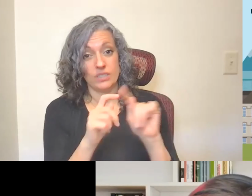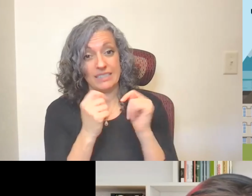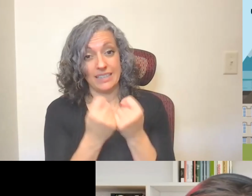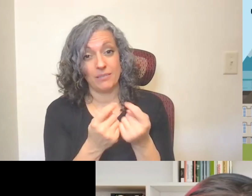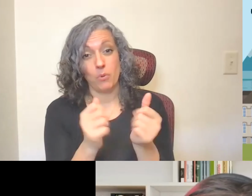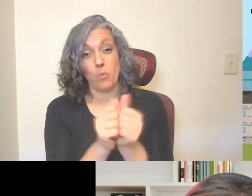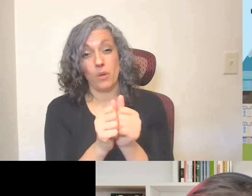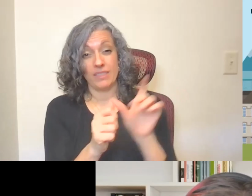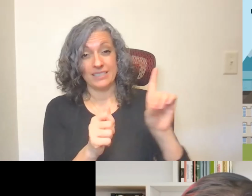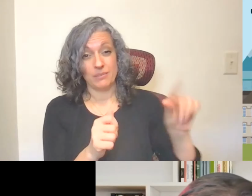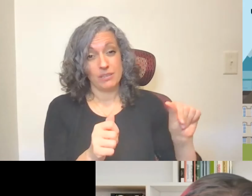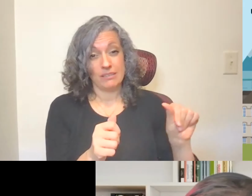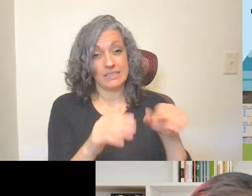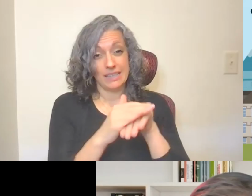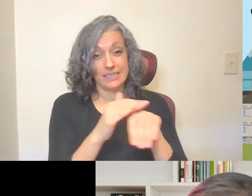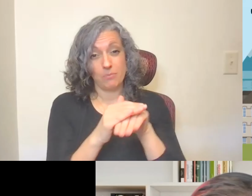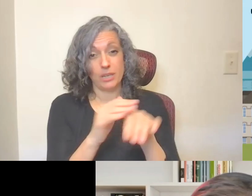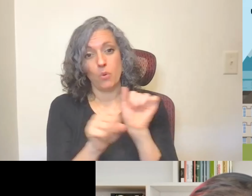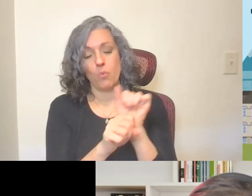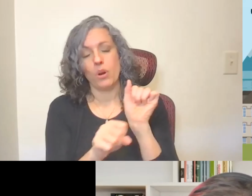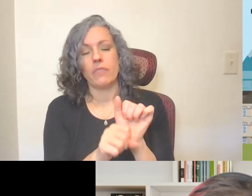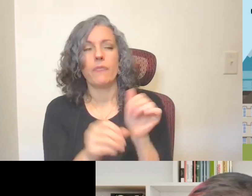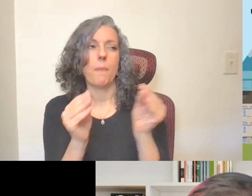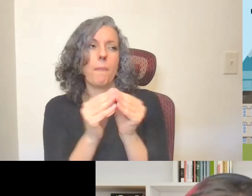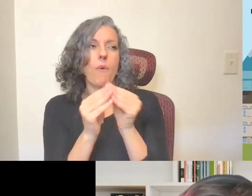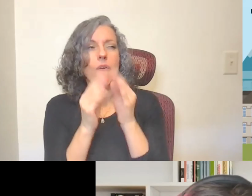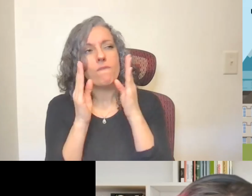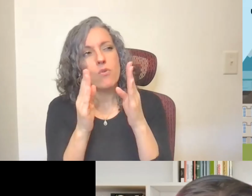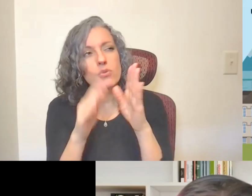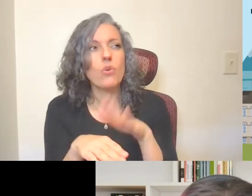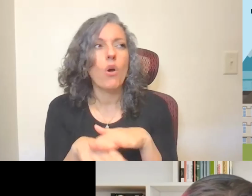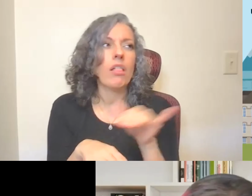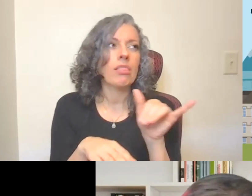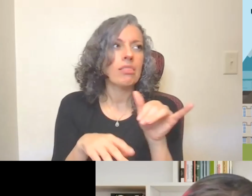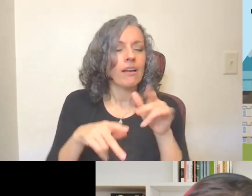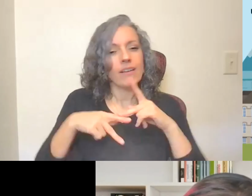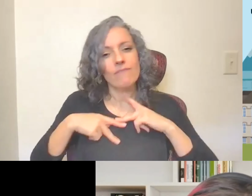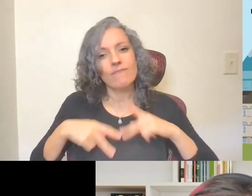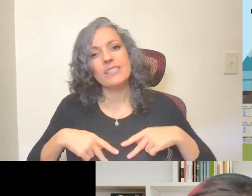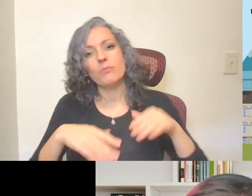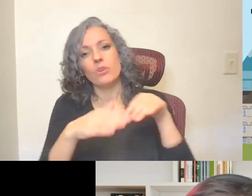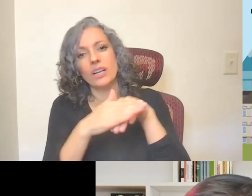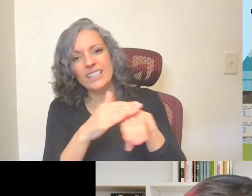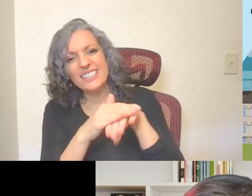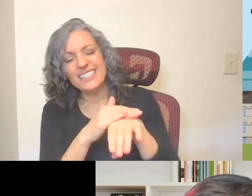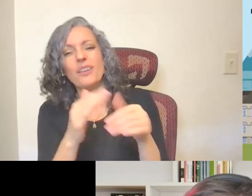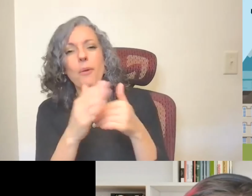at work, they're more focused on like physical accessibility buildings, stuff like that.